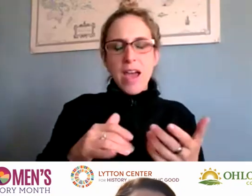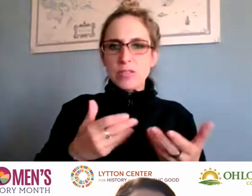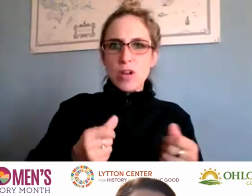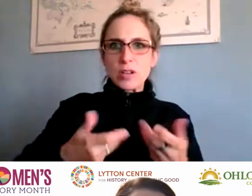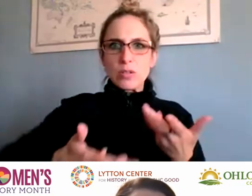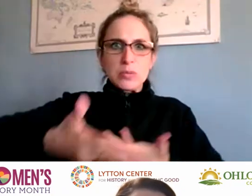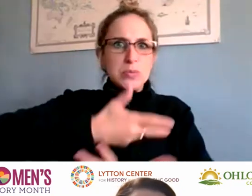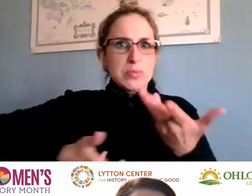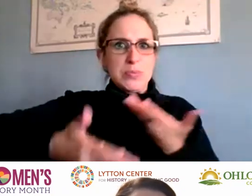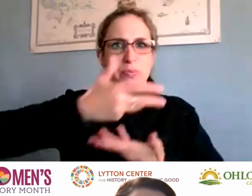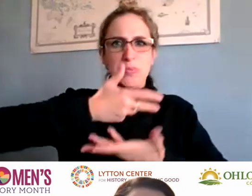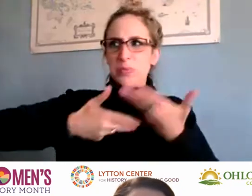Kyle Livie (he/him/his): And this is something that I think